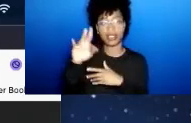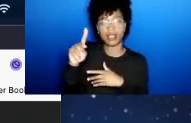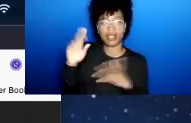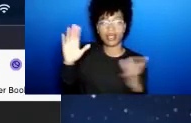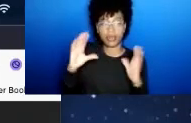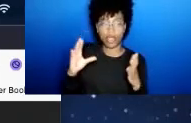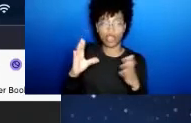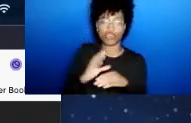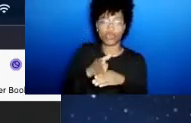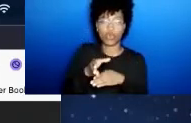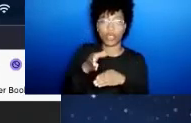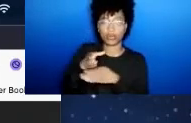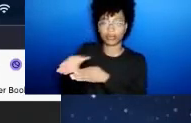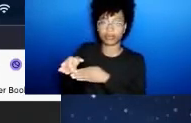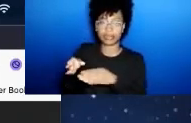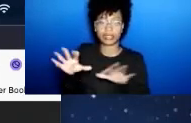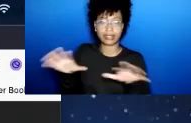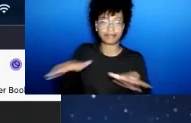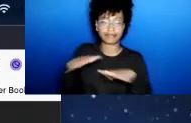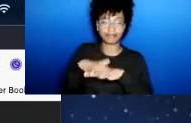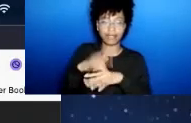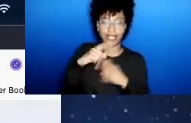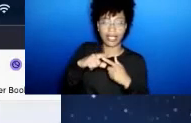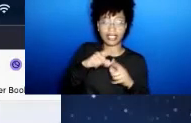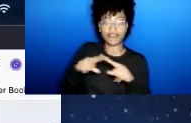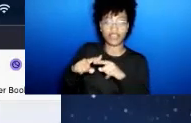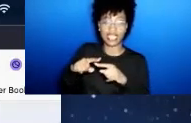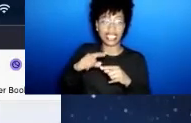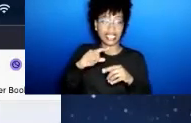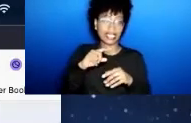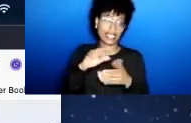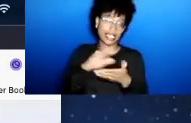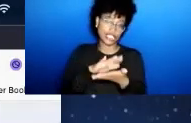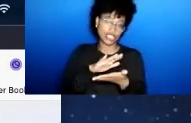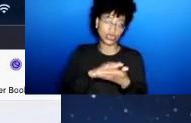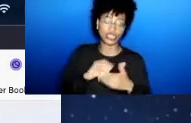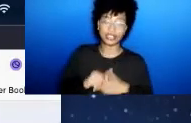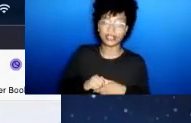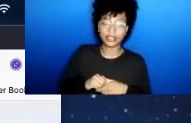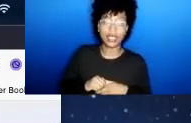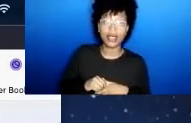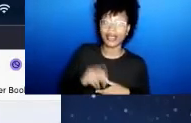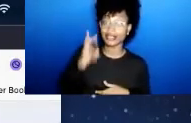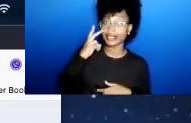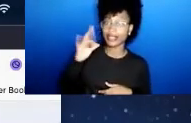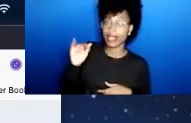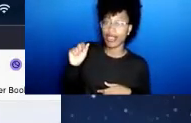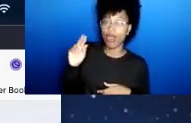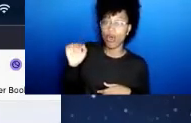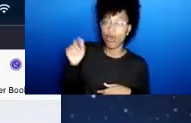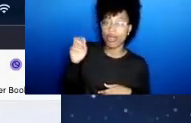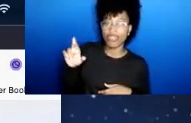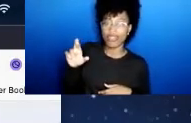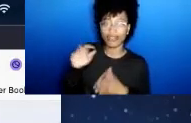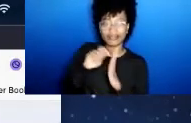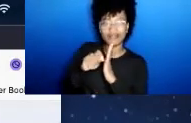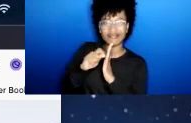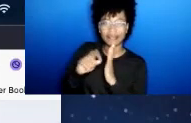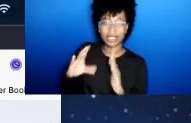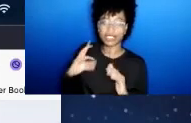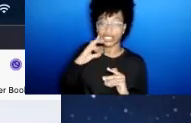06:35:40 >> RICK PEDOLSKY: This particular author has added detailed audio explanations